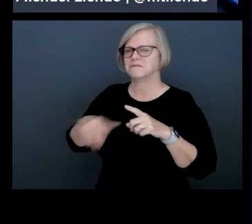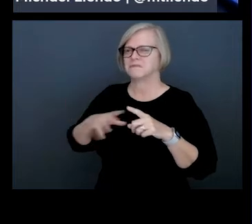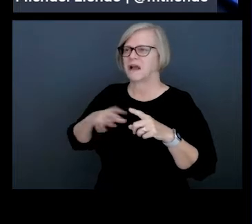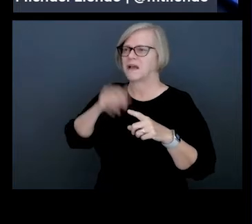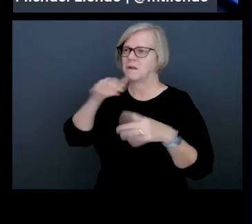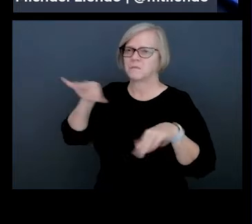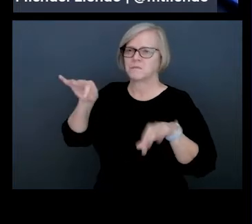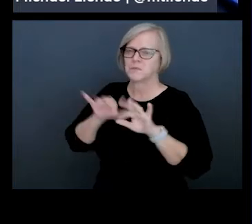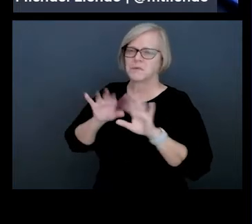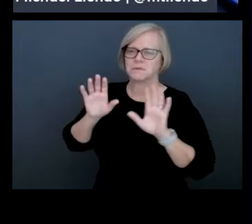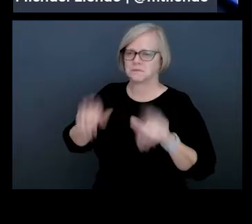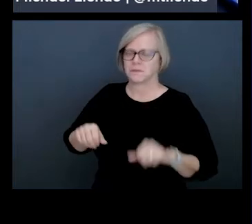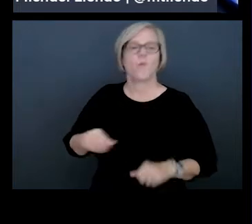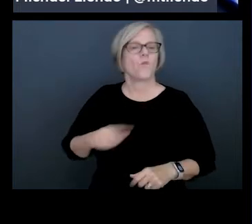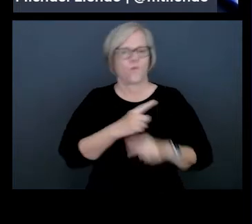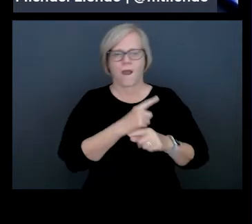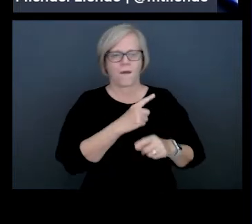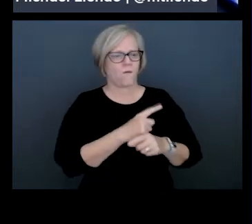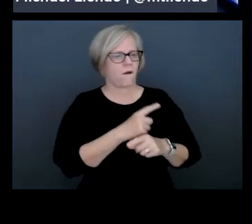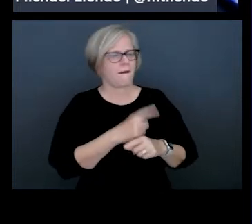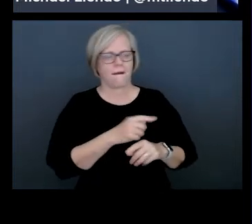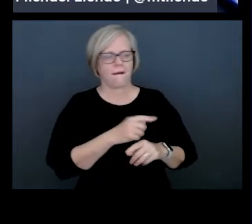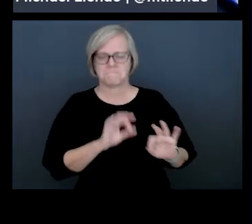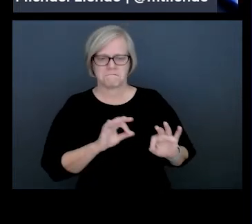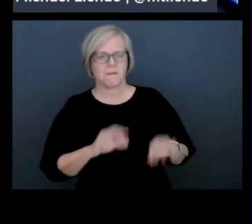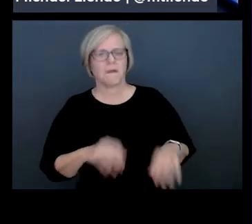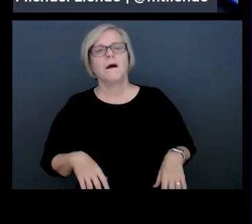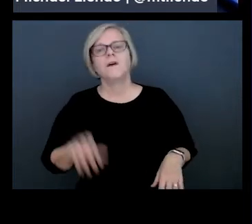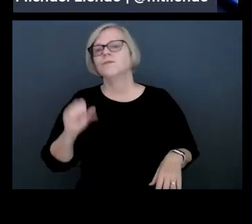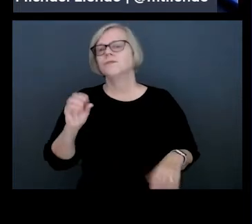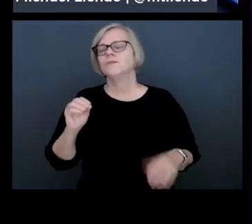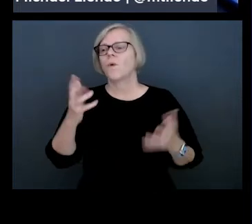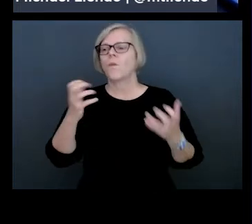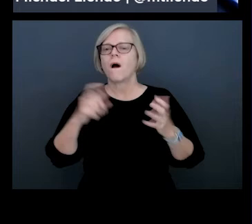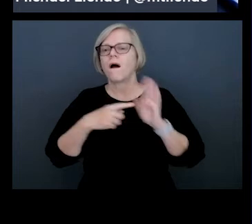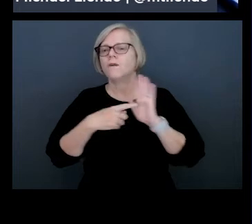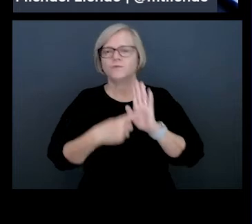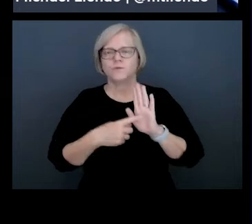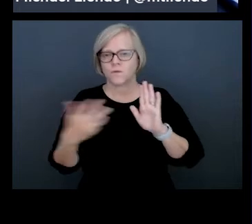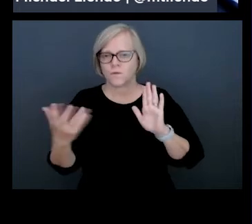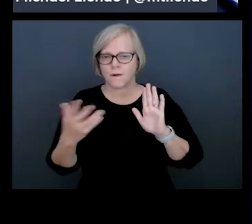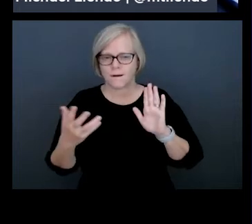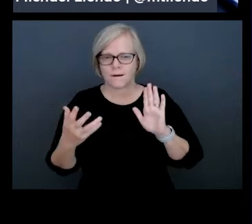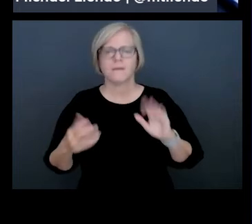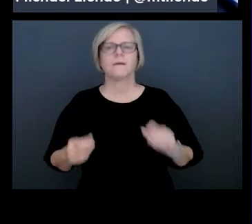Yeah, not the point, no. What we're wanting to emphasize is that, excuse me,